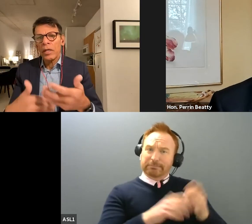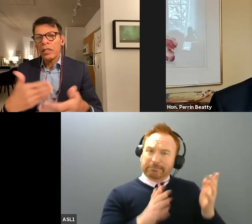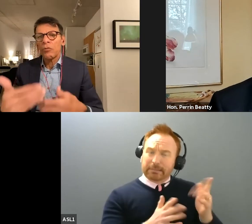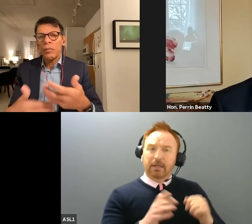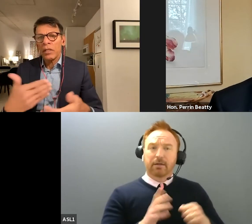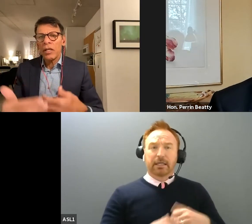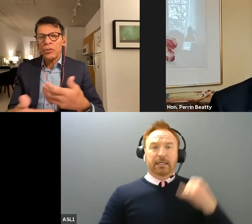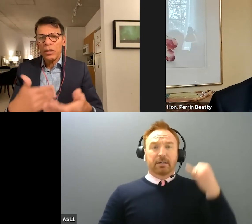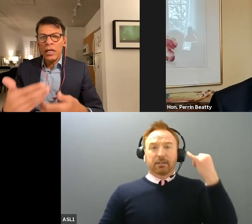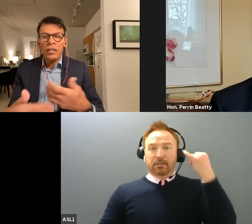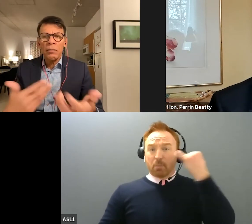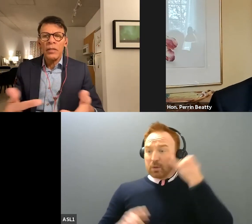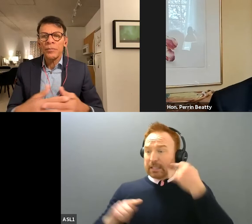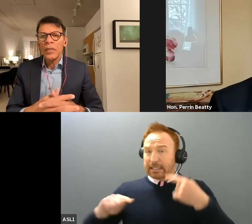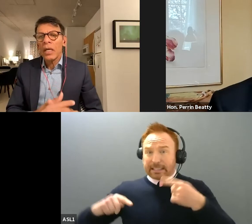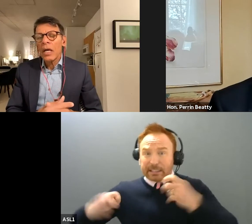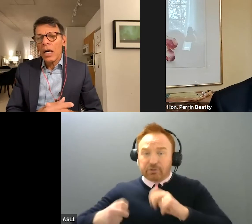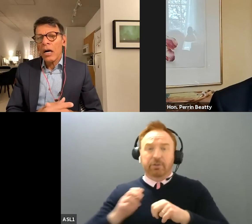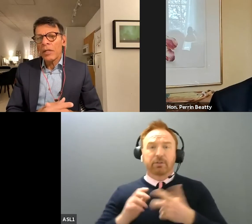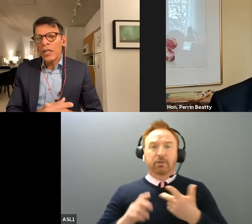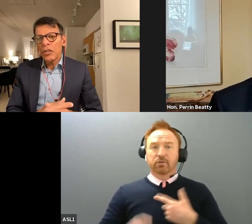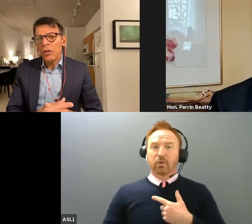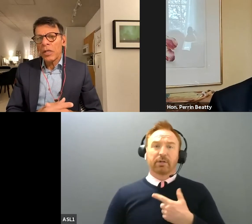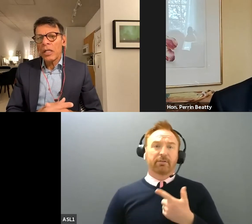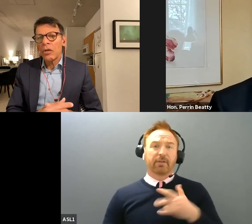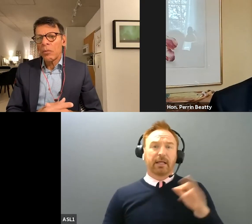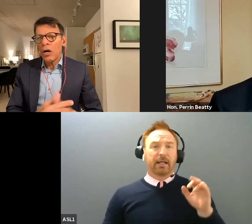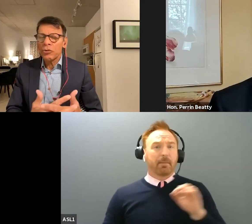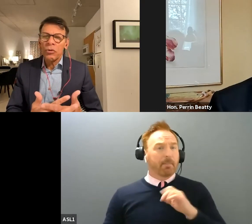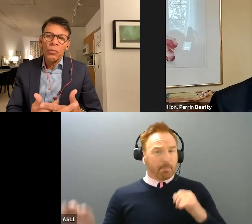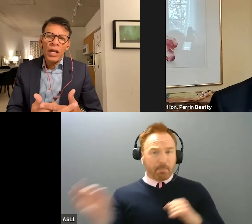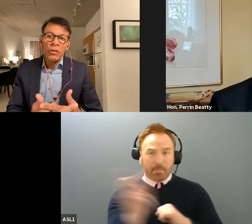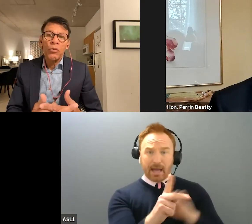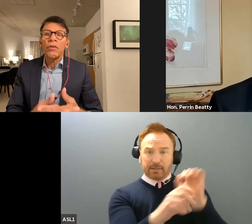get them rehabilitation, get them accommodation. But we need to we also know we have to go farther